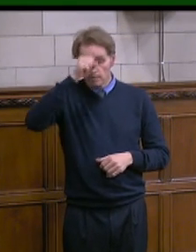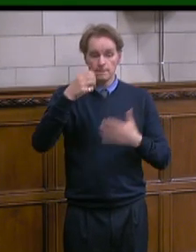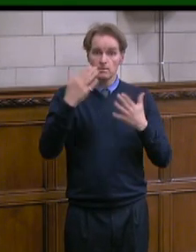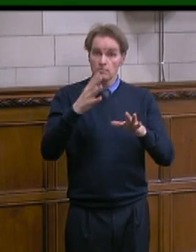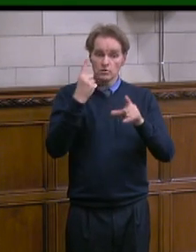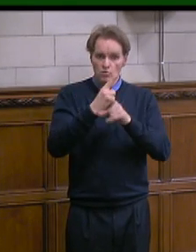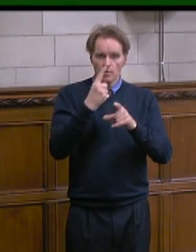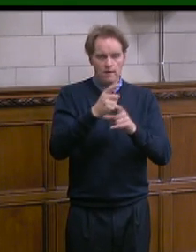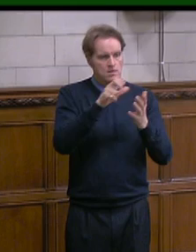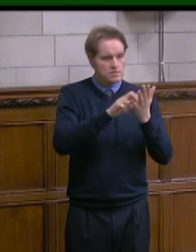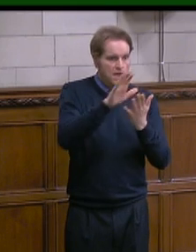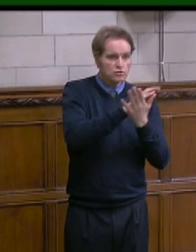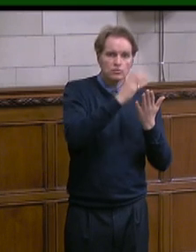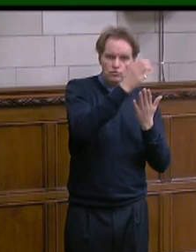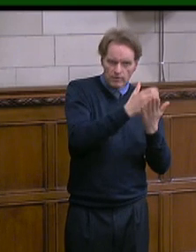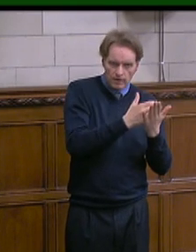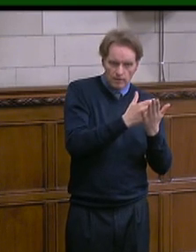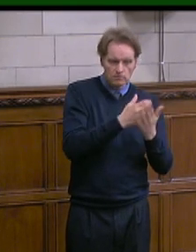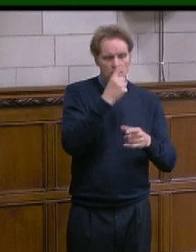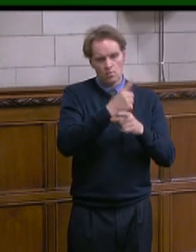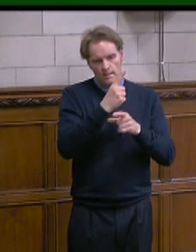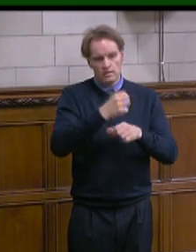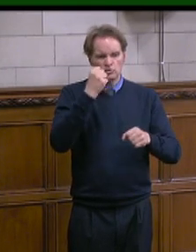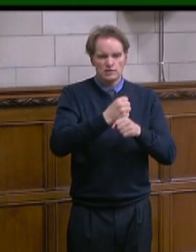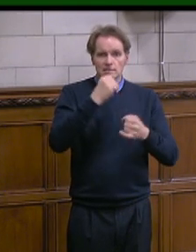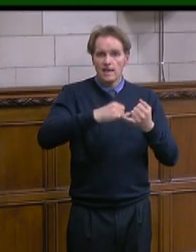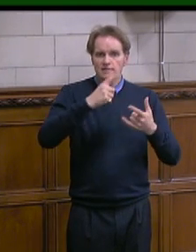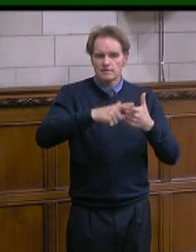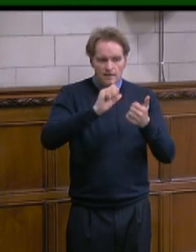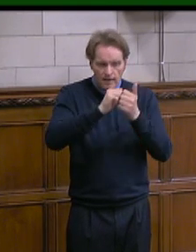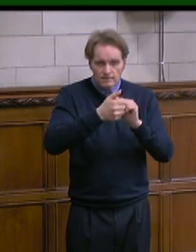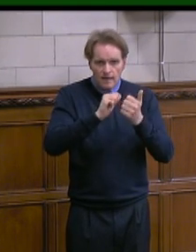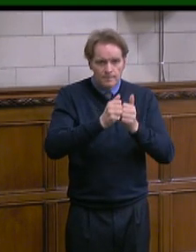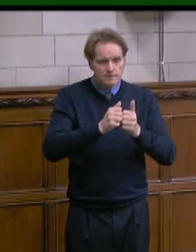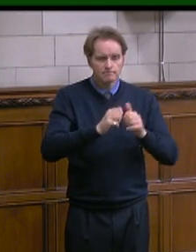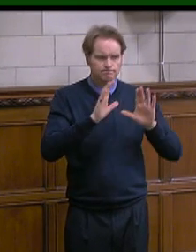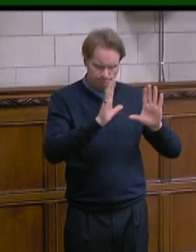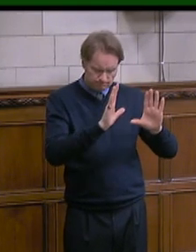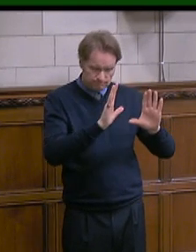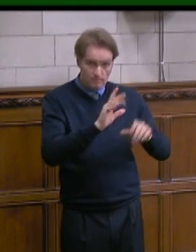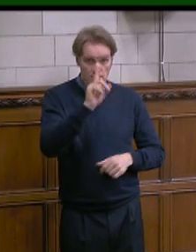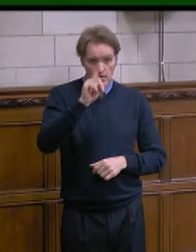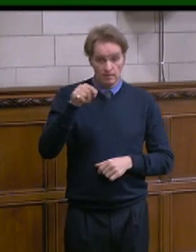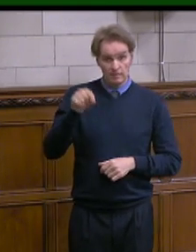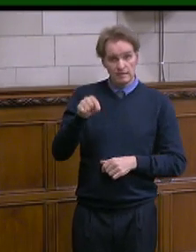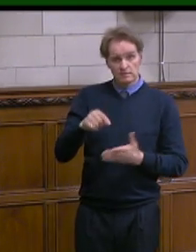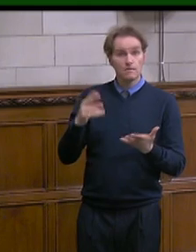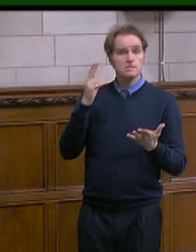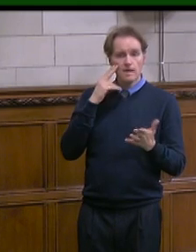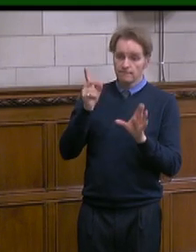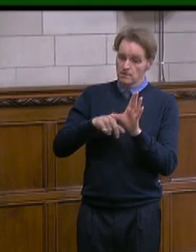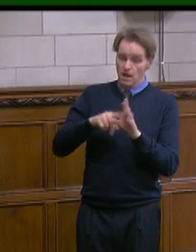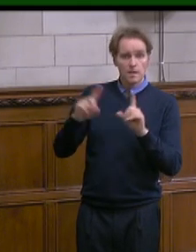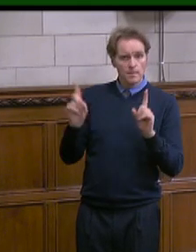the national curriculum and GCSEs, this is all about allowing deaf young people to be